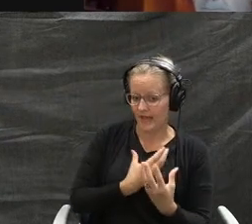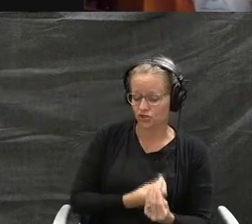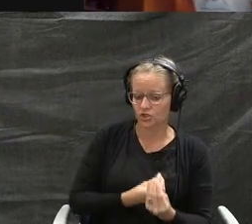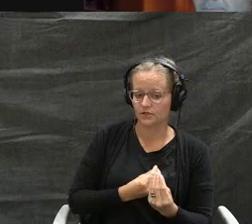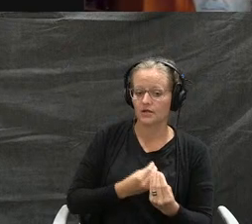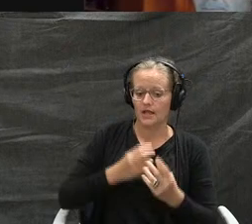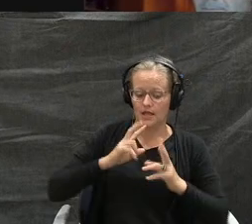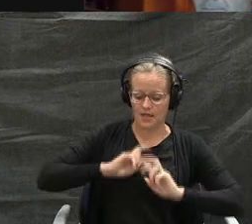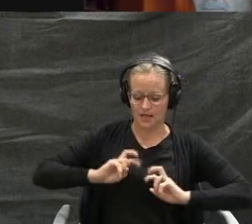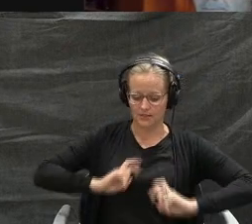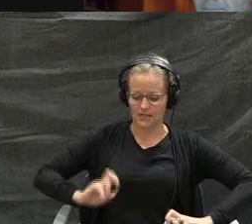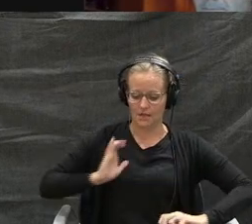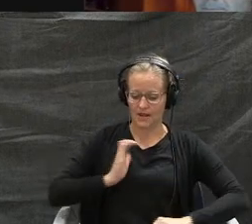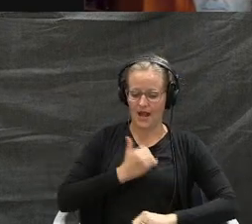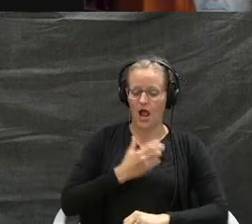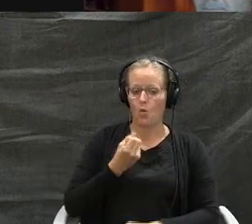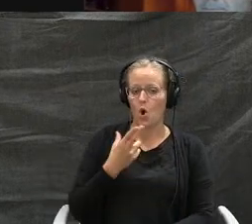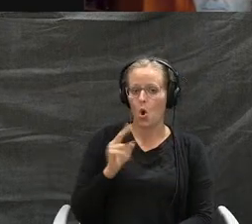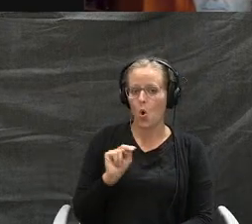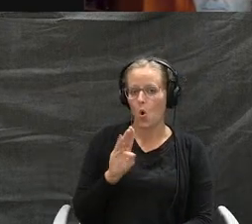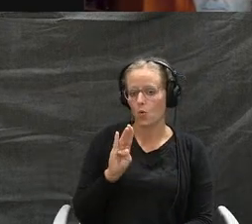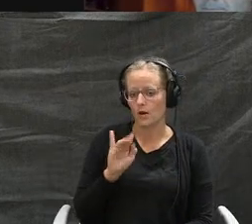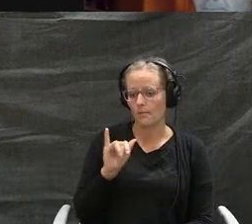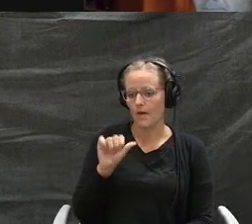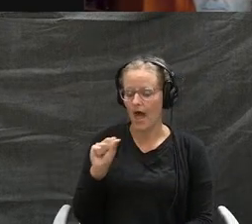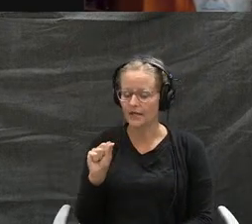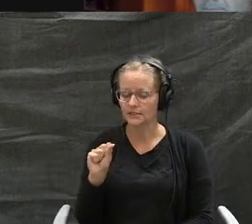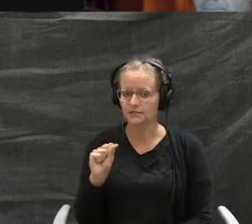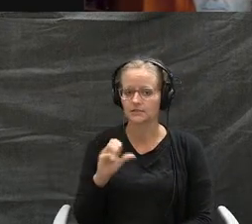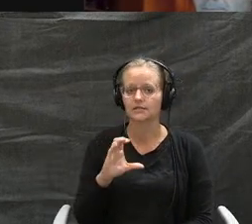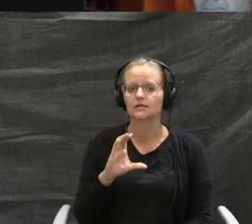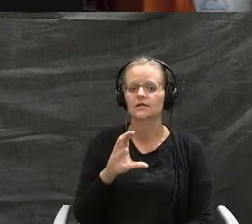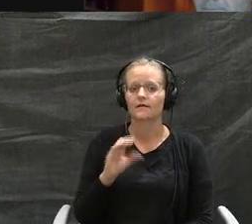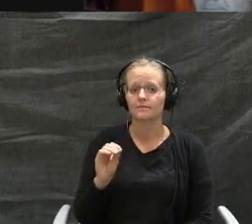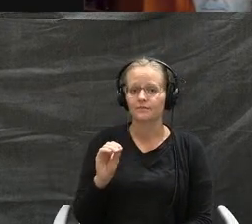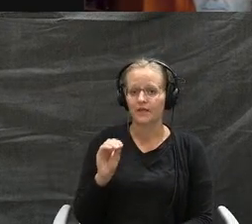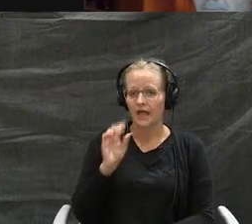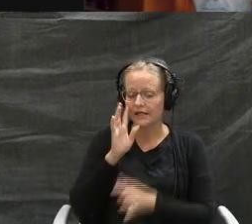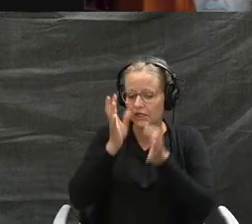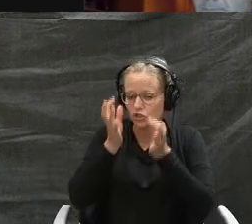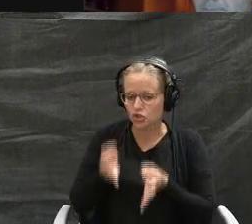what we also can do to help ensure all students, families, and staff feel safe and